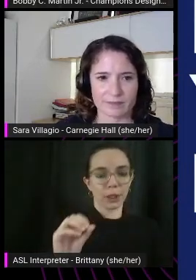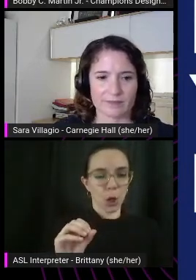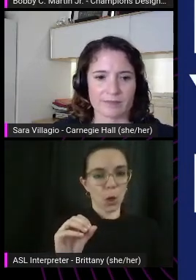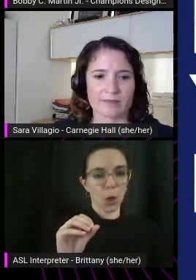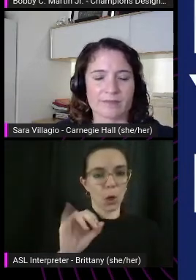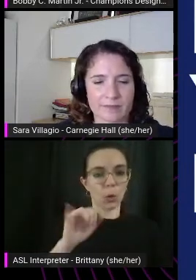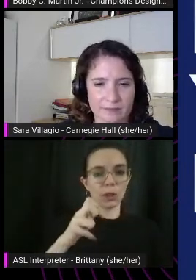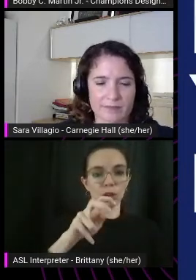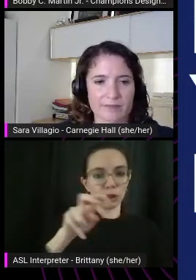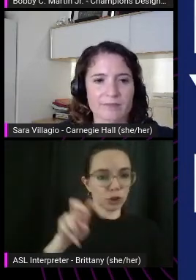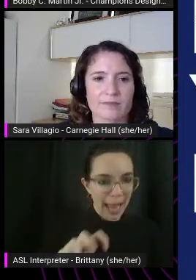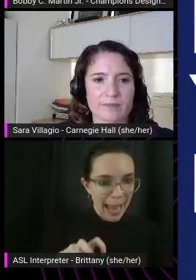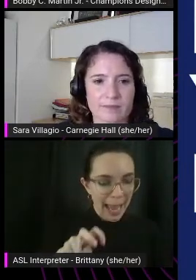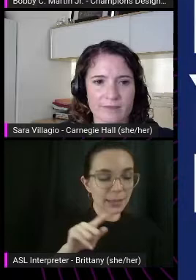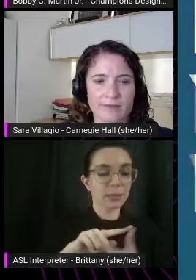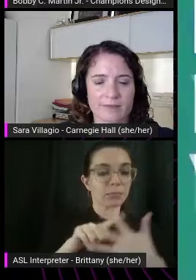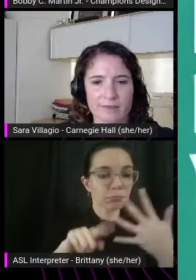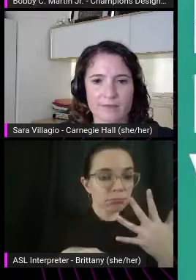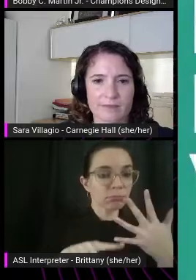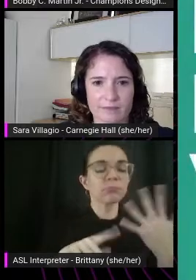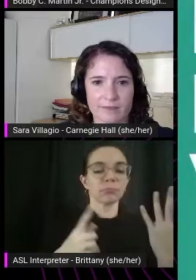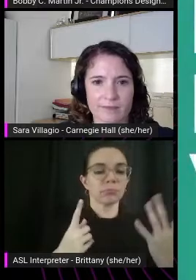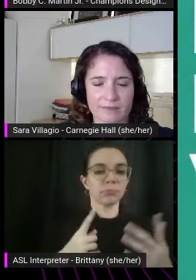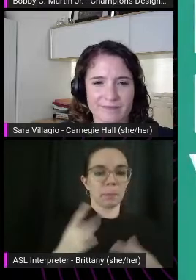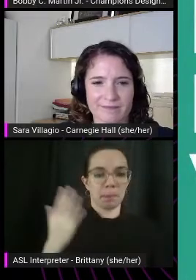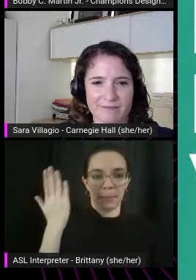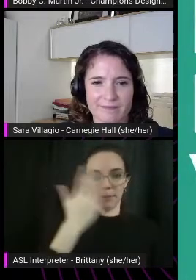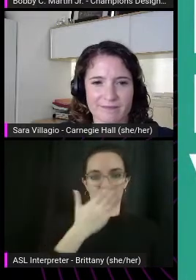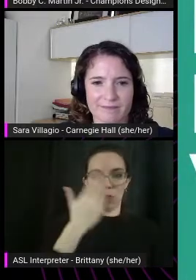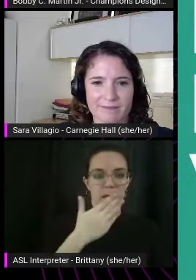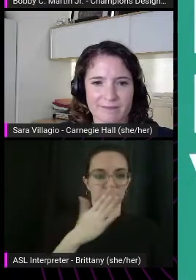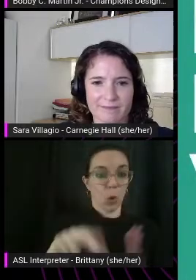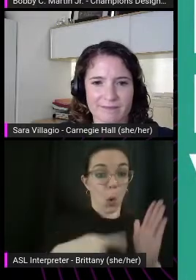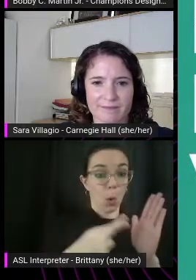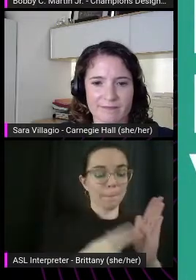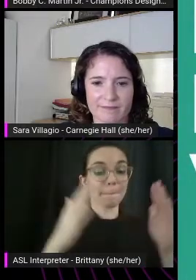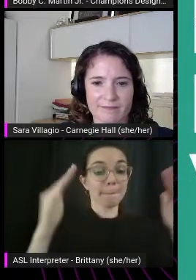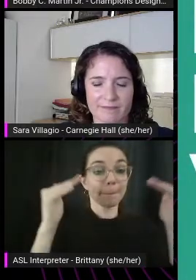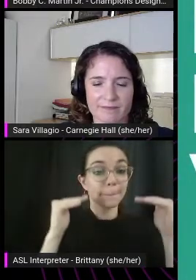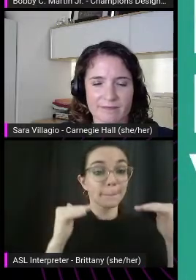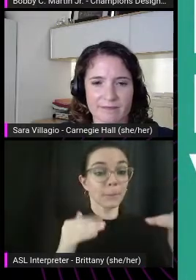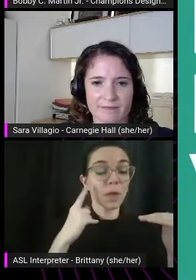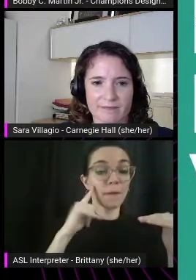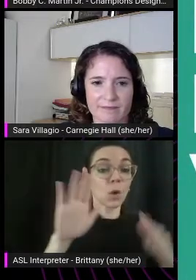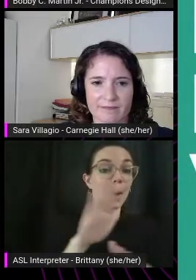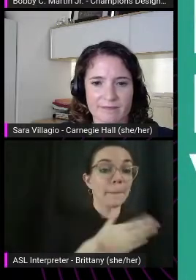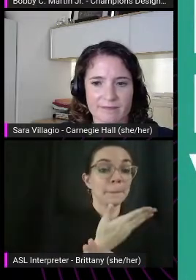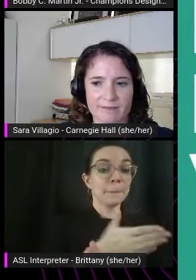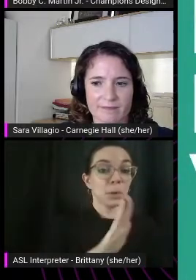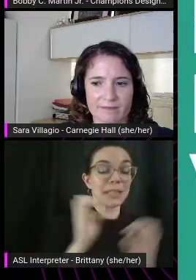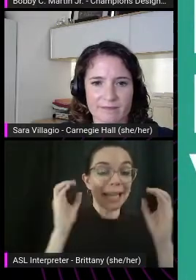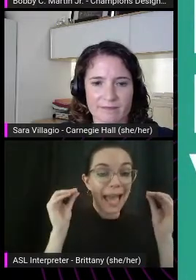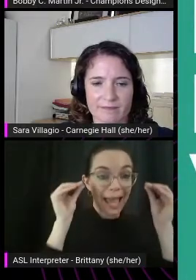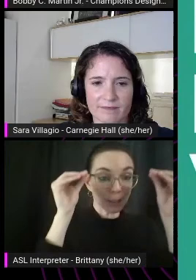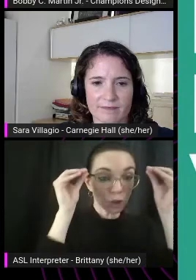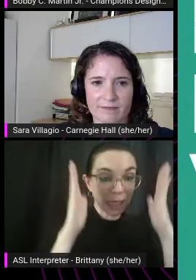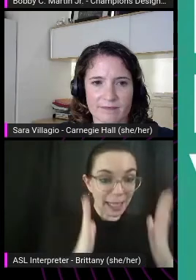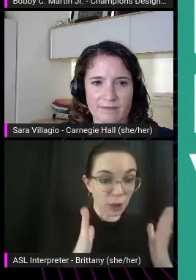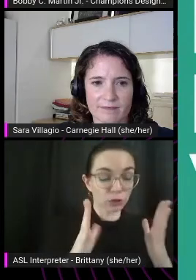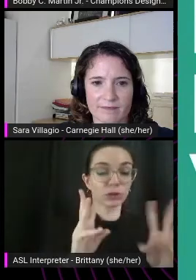Then take more of a front role for music education, music educators workshop, or summer music educators.